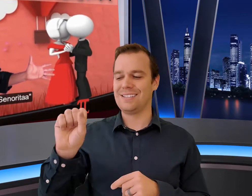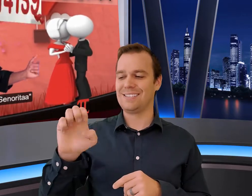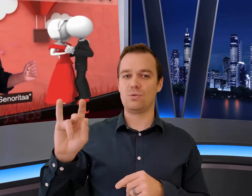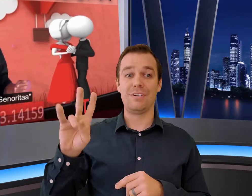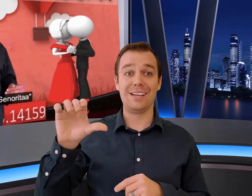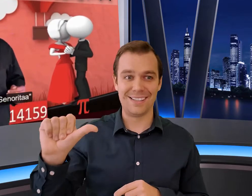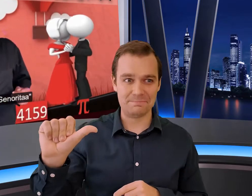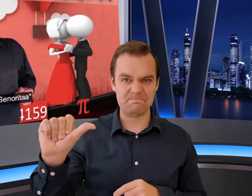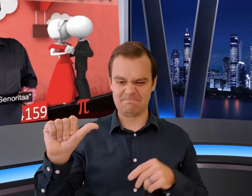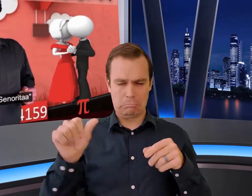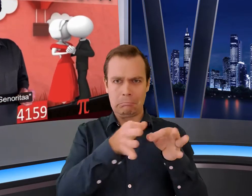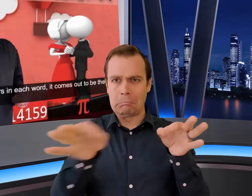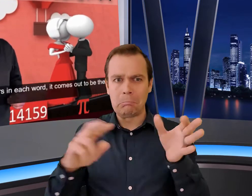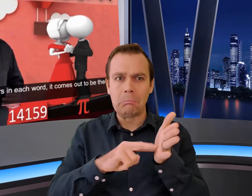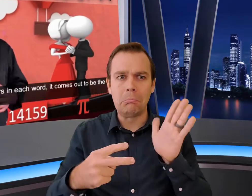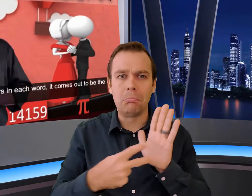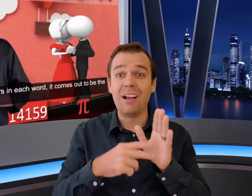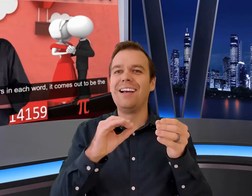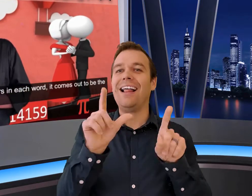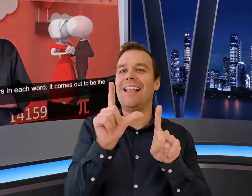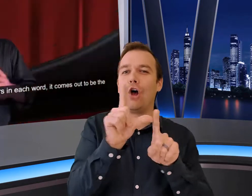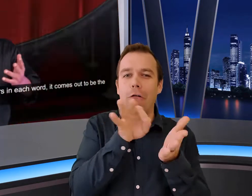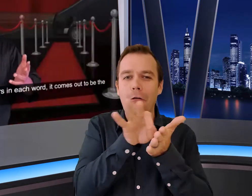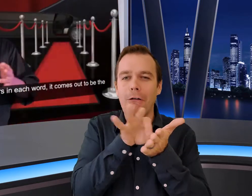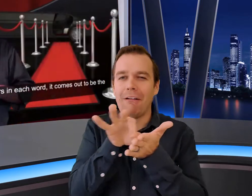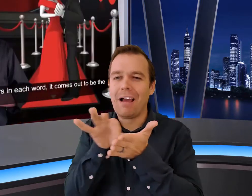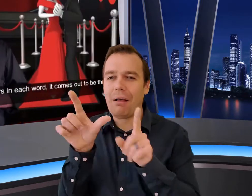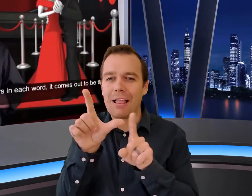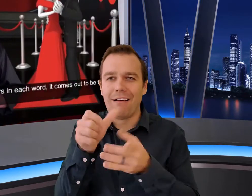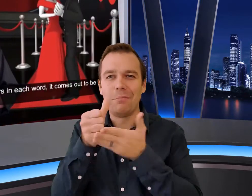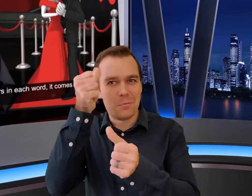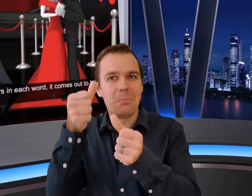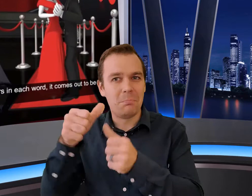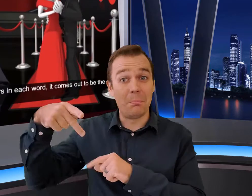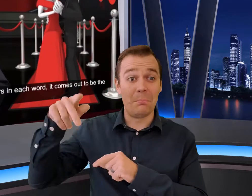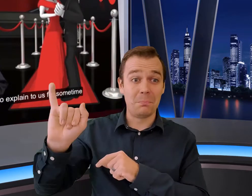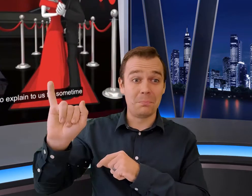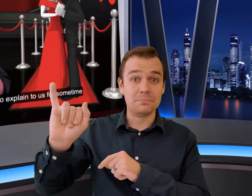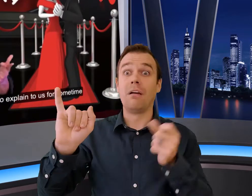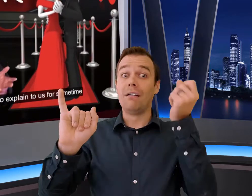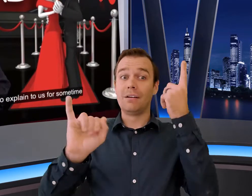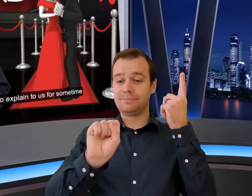"You, I like I Adore Senoritaa" in this sentence, if you count the number of letters in each word, it comes out to be the value of Pi